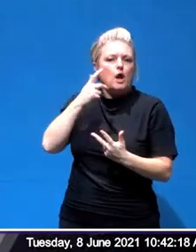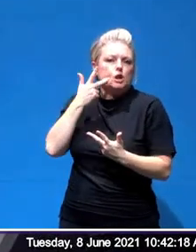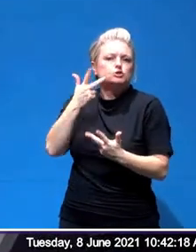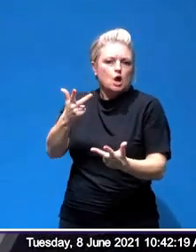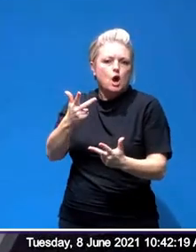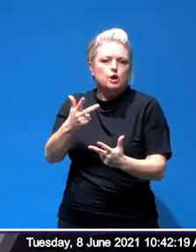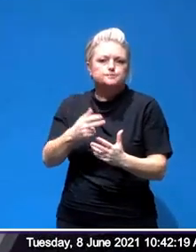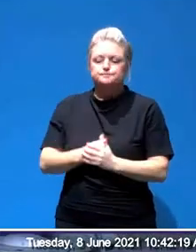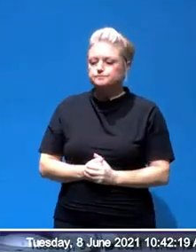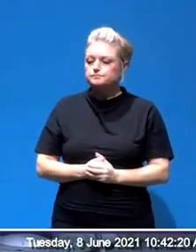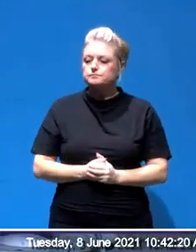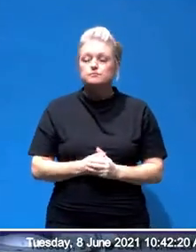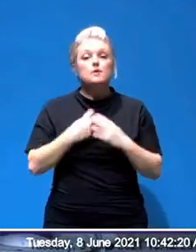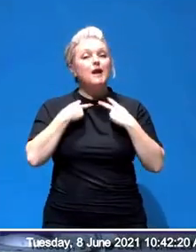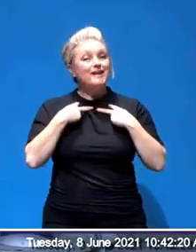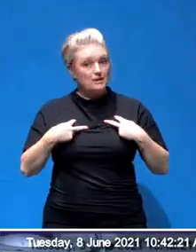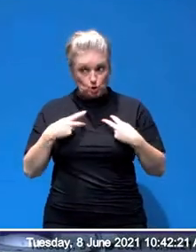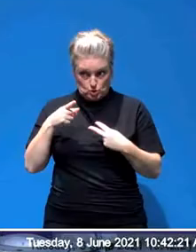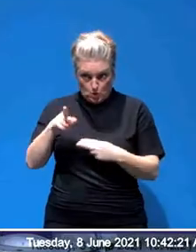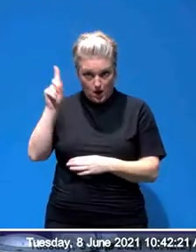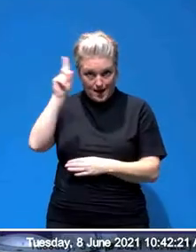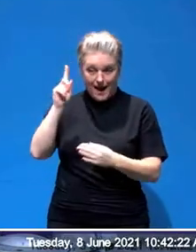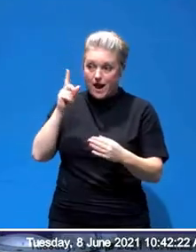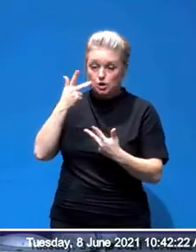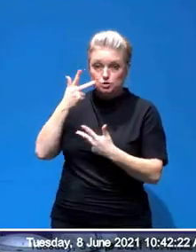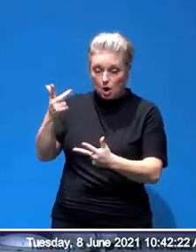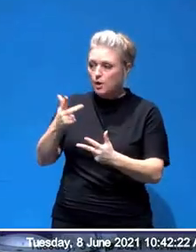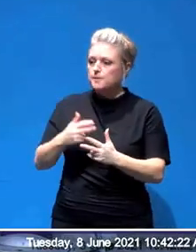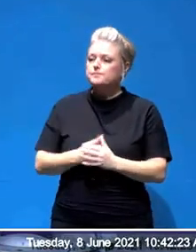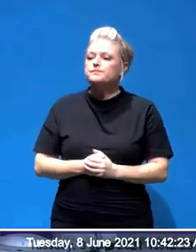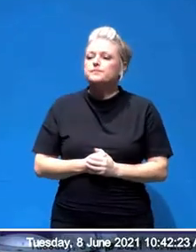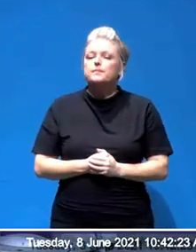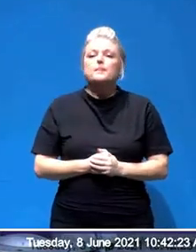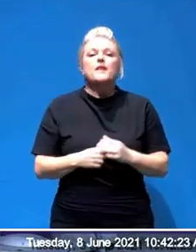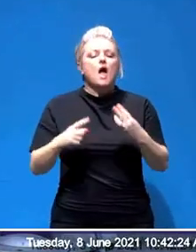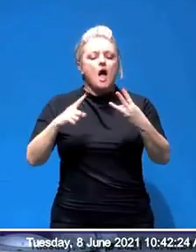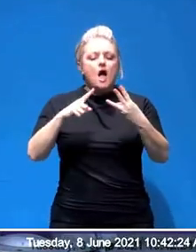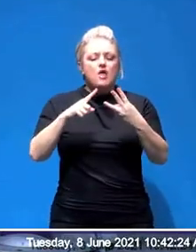You want to show those photographs as well? Yes. I don't want to show the third photograph, although